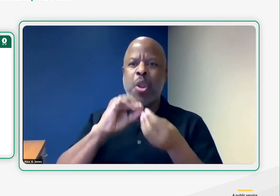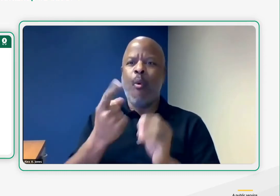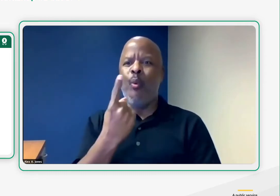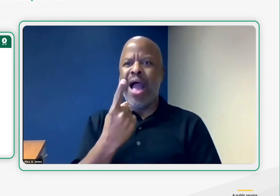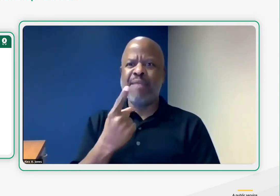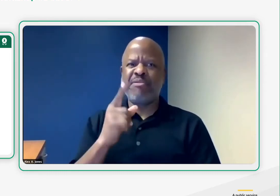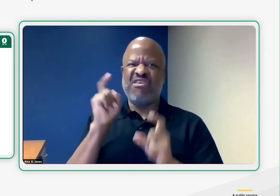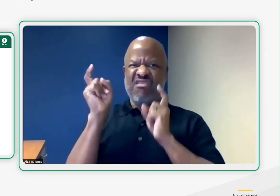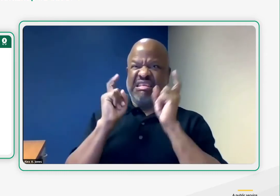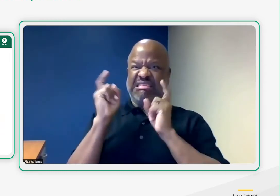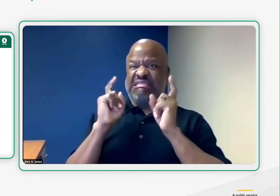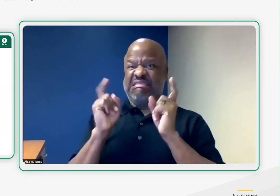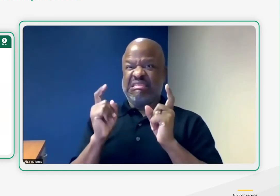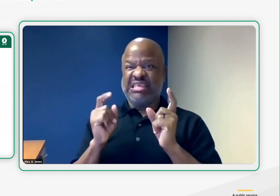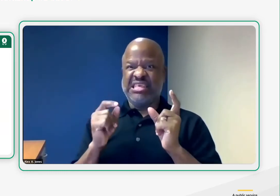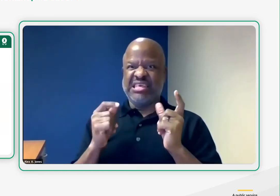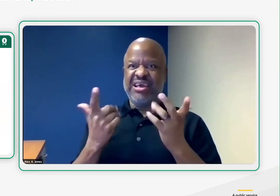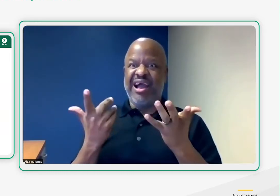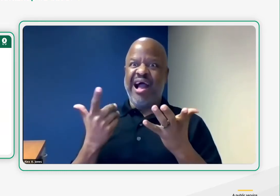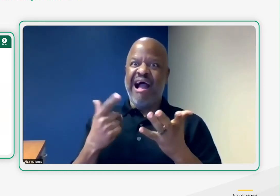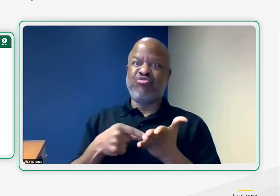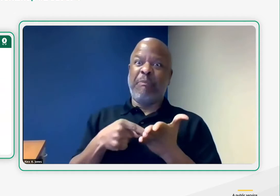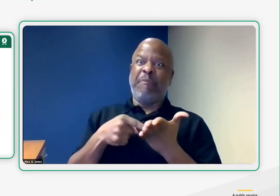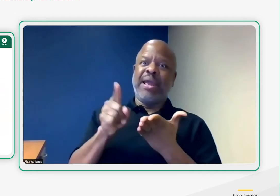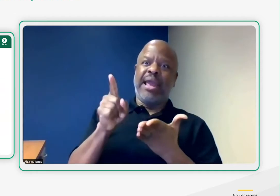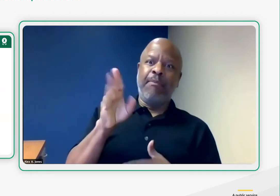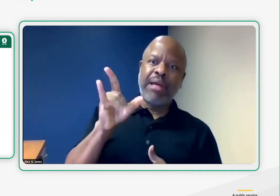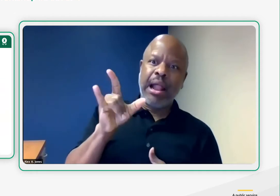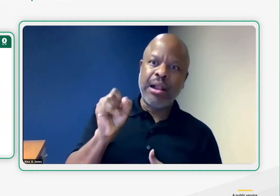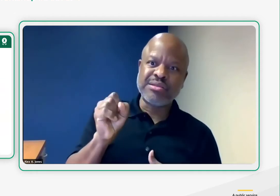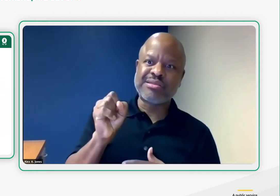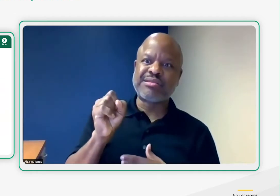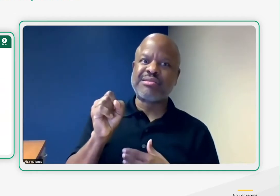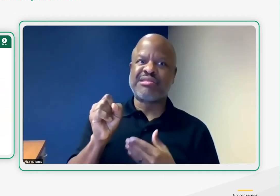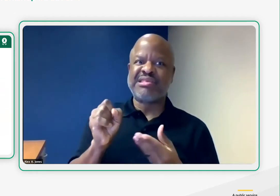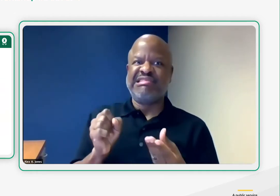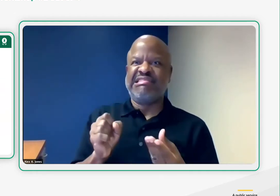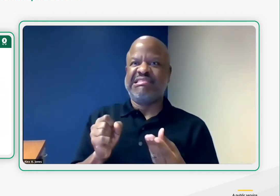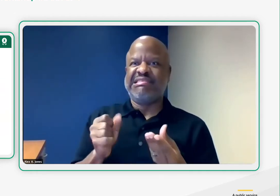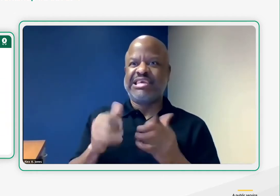#1, and the person is just really upset. Maybe this is related to paying bills.